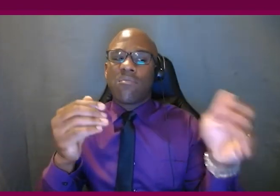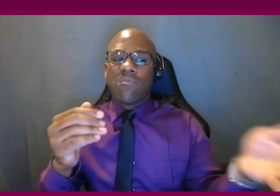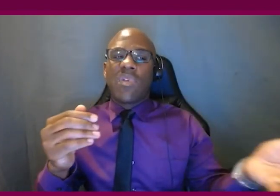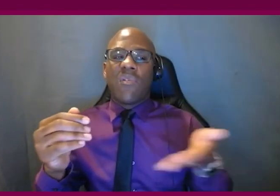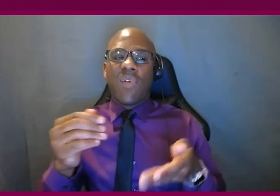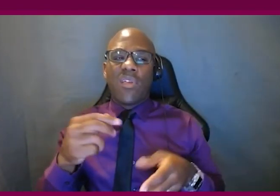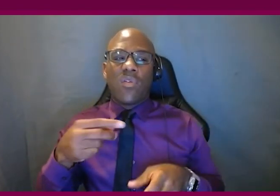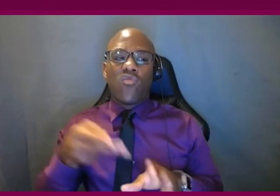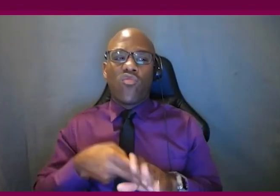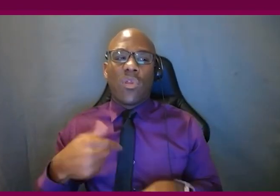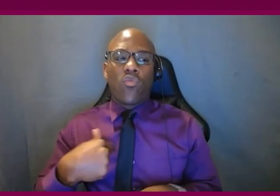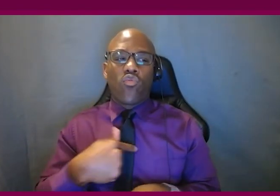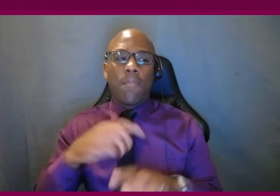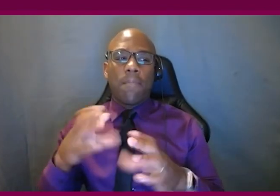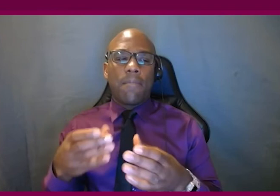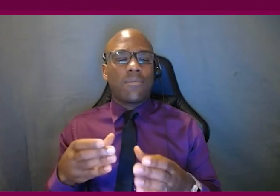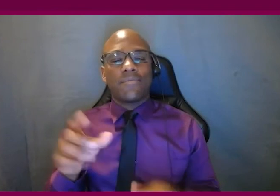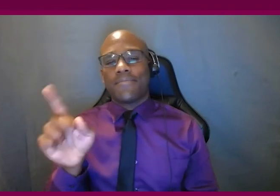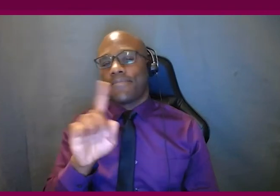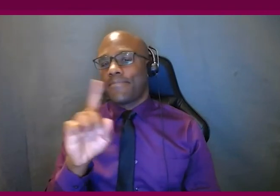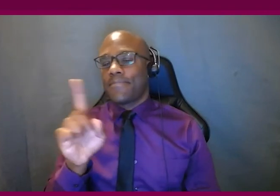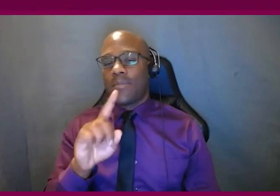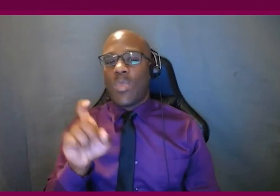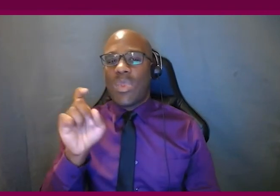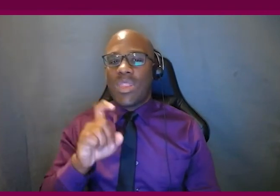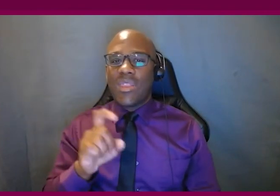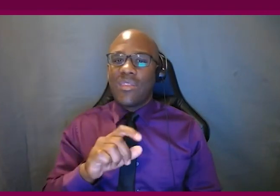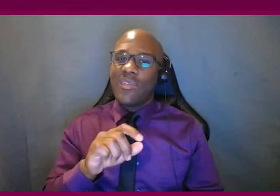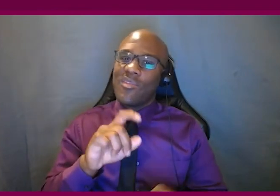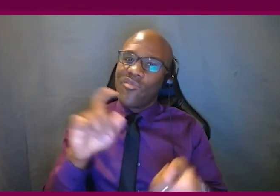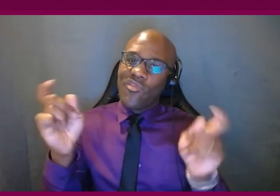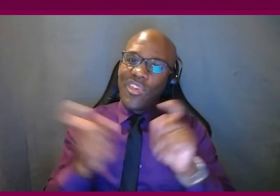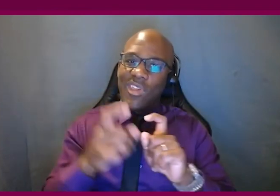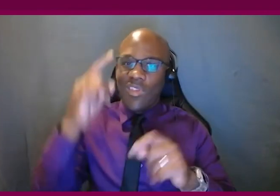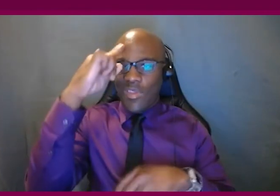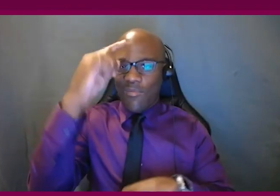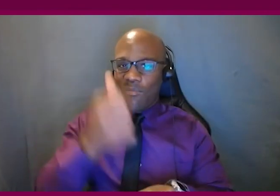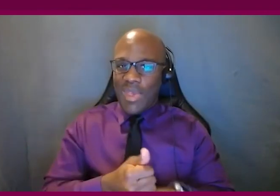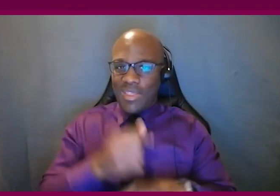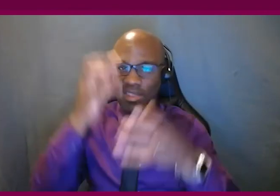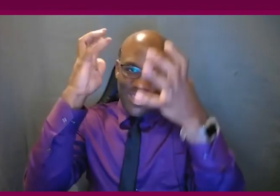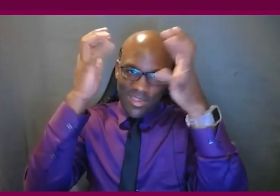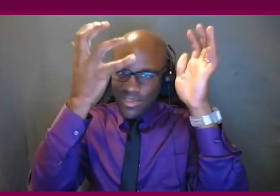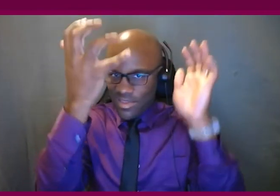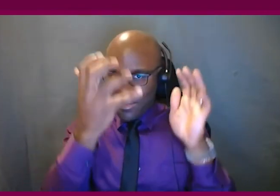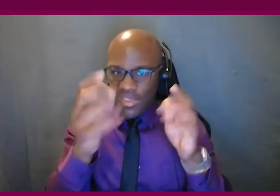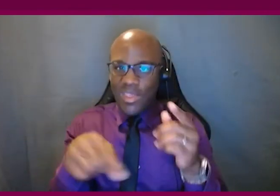of disability as a binary, just thought of it as a very human experience, then we could